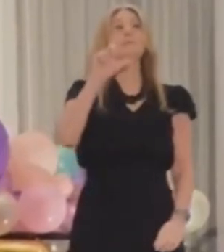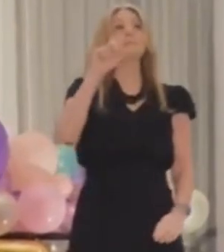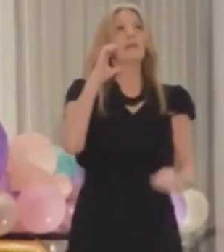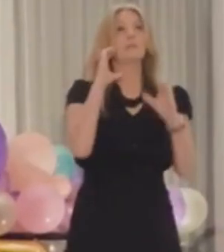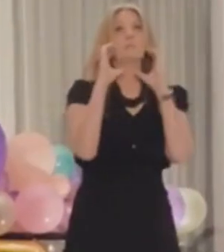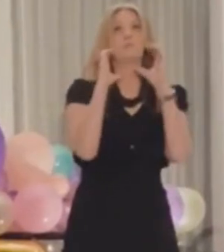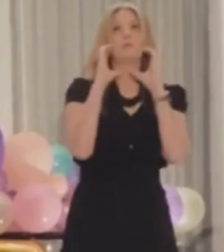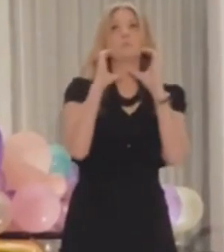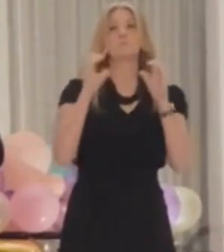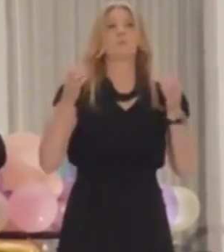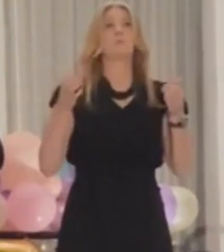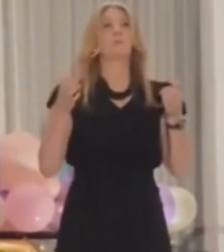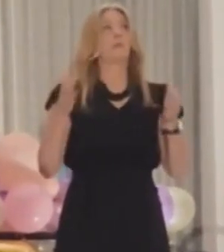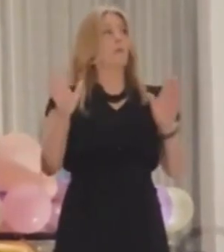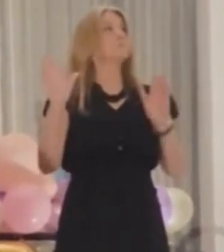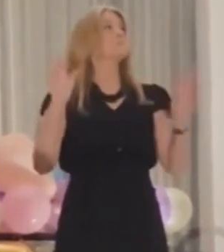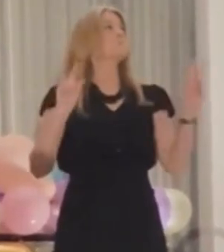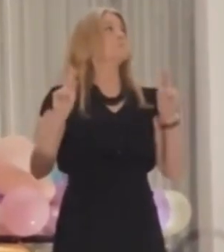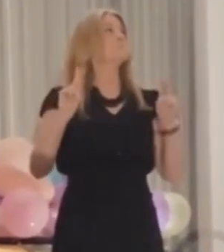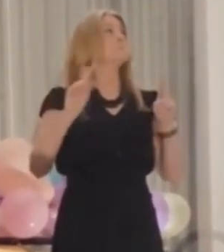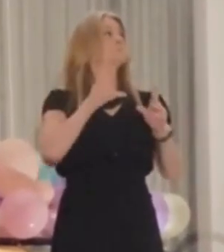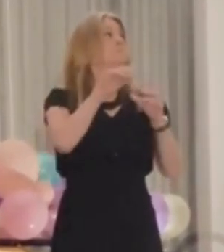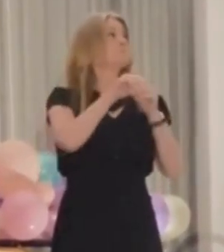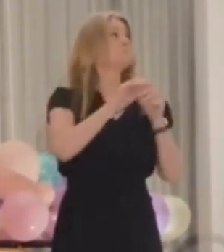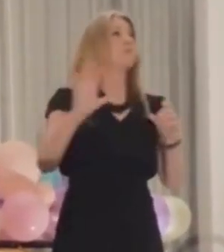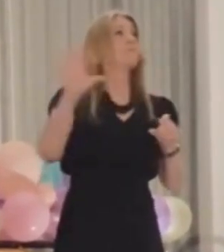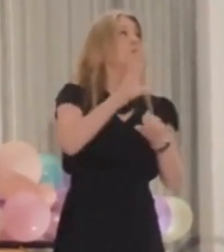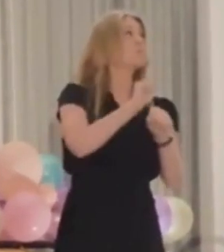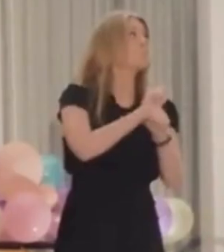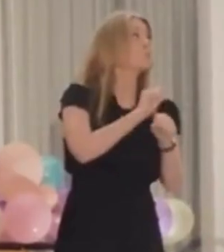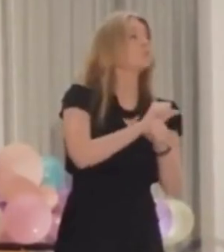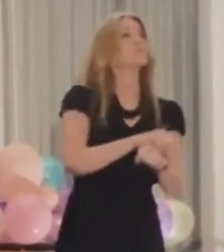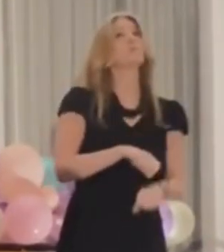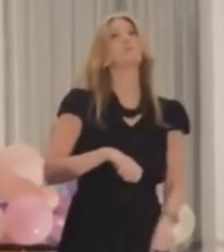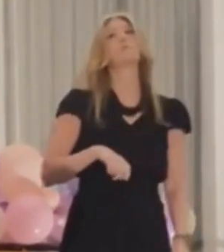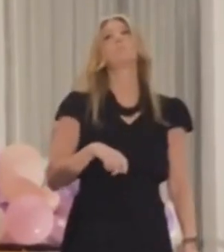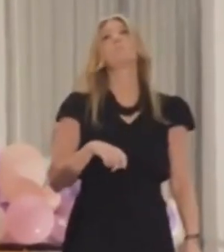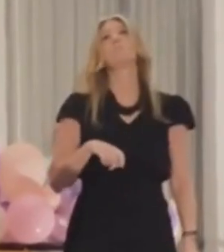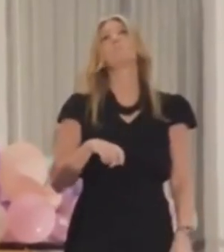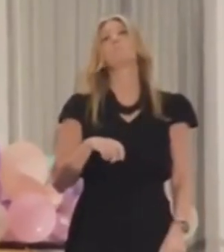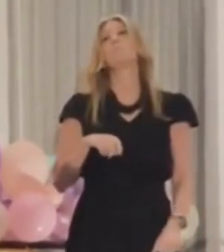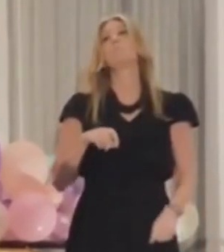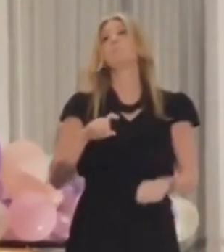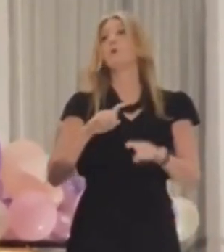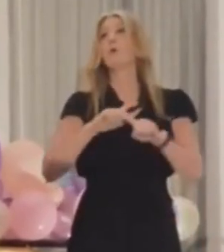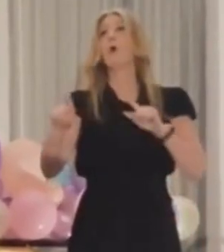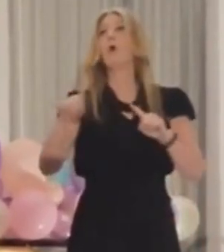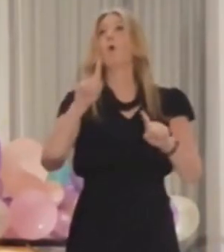allow people to participate in their job, allows people to call out and order pizza,